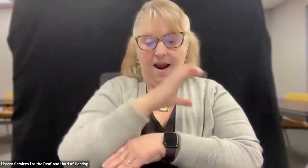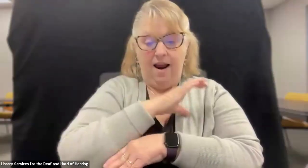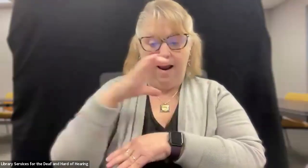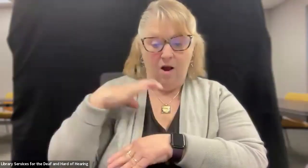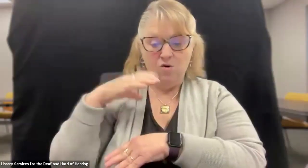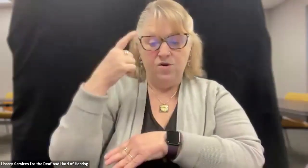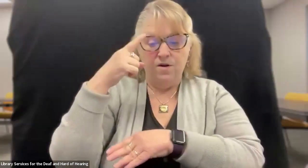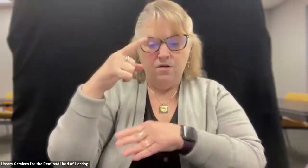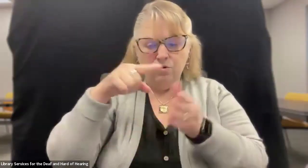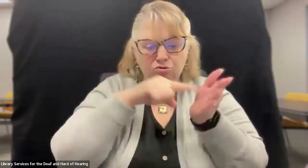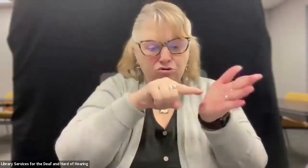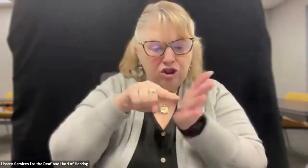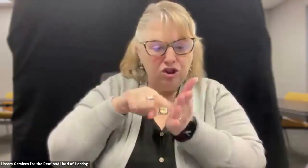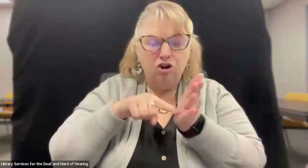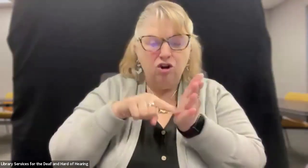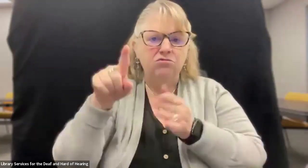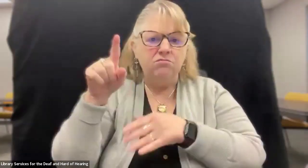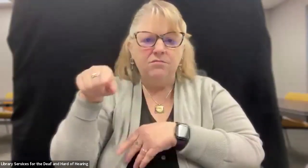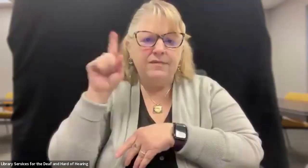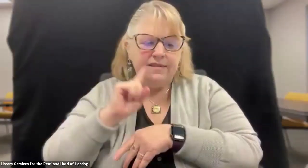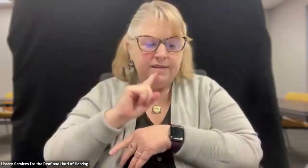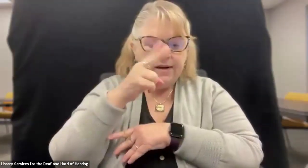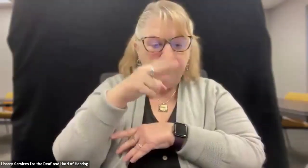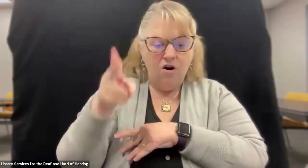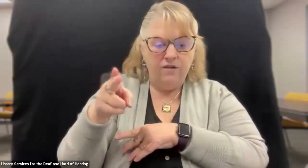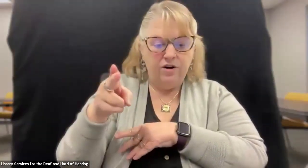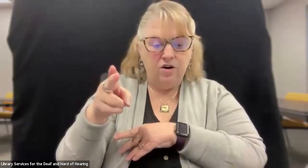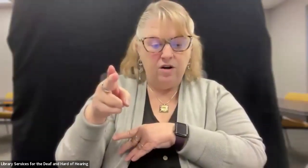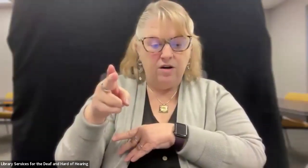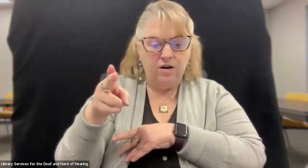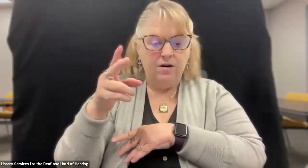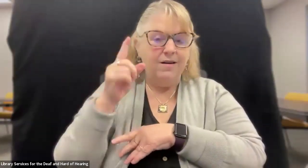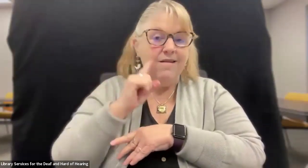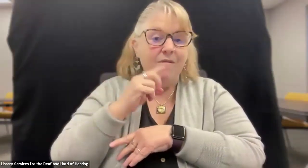the Tennessee Council for Research of Deaf,